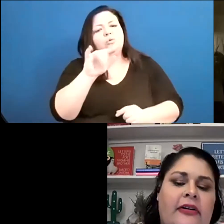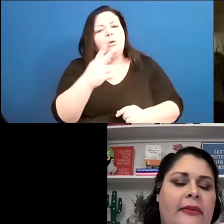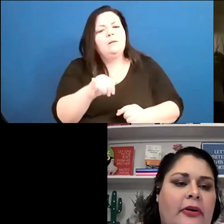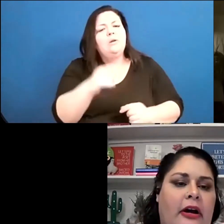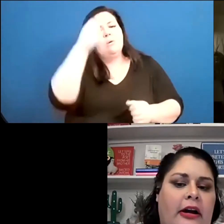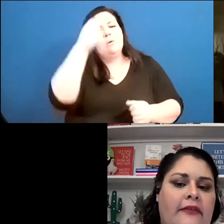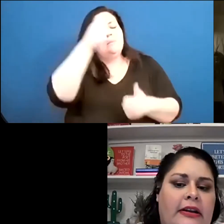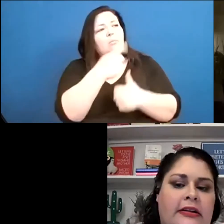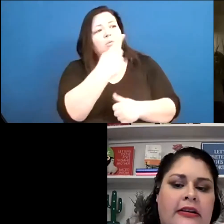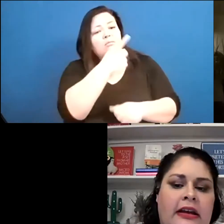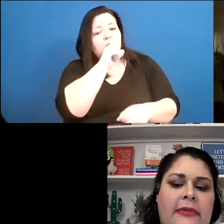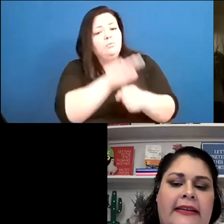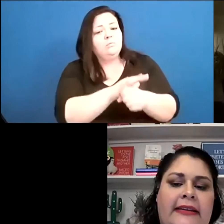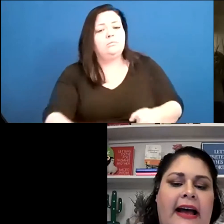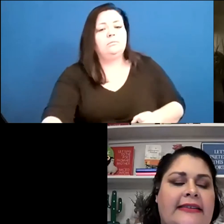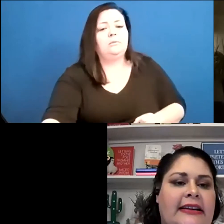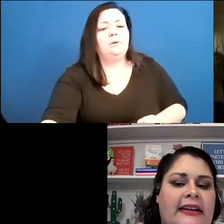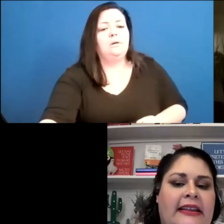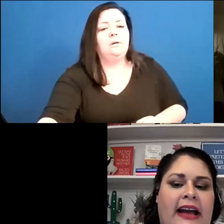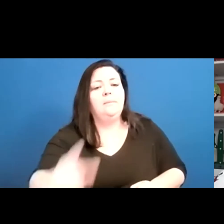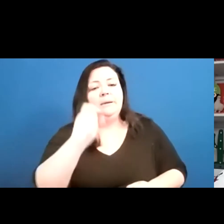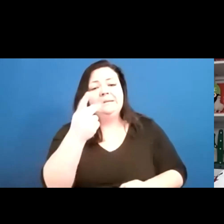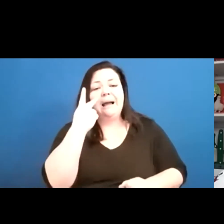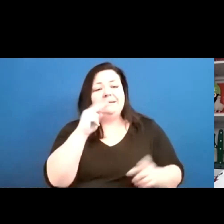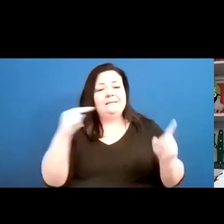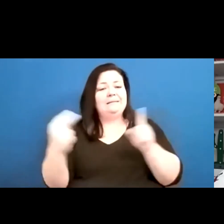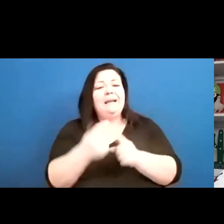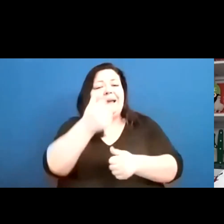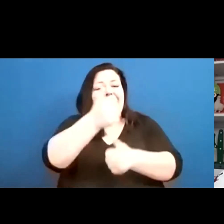our covenant, because I see it/ in the eyes of every salty body/